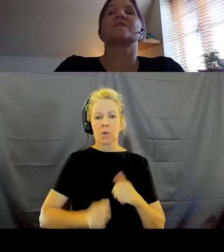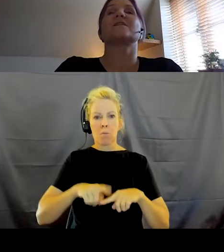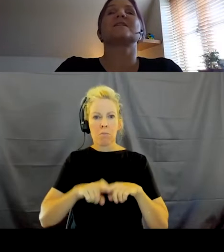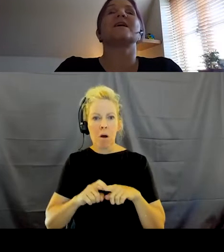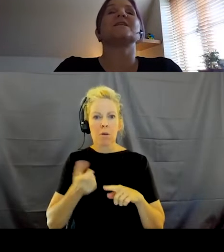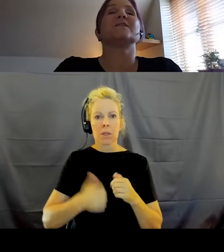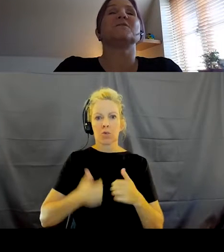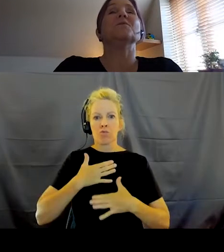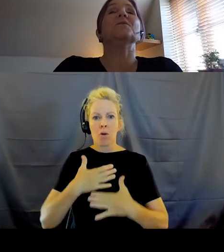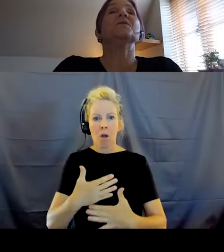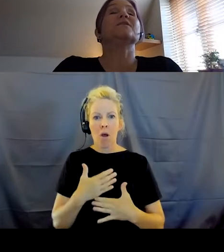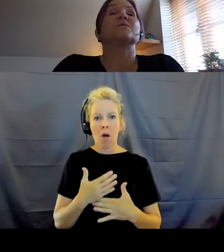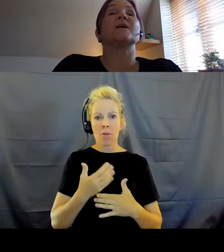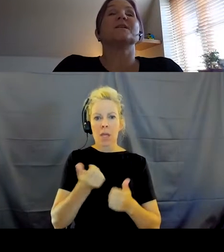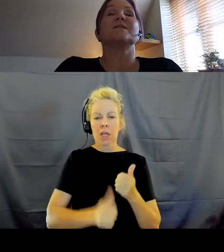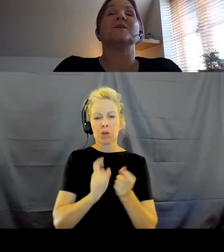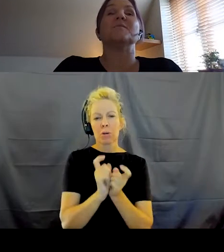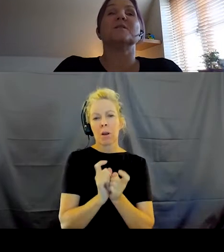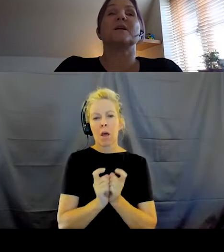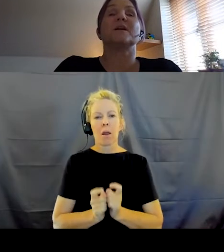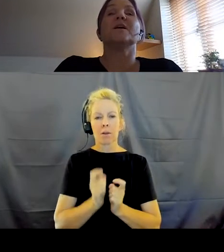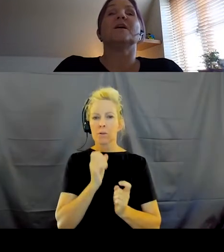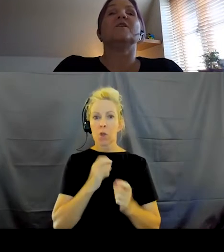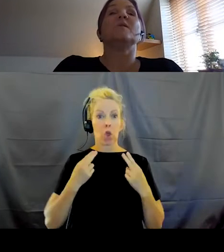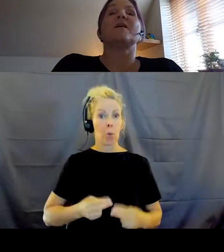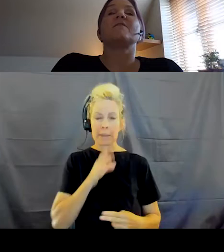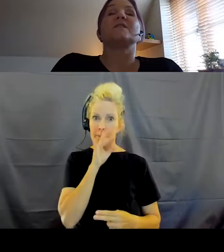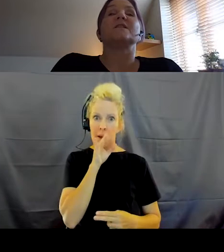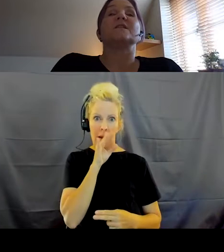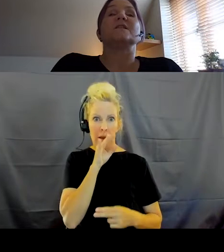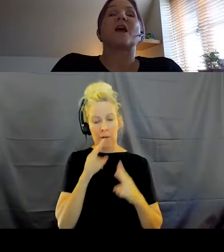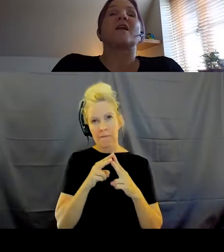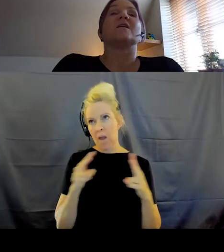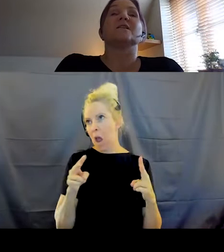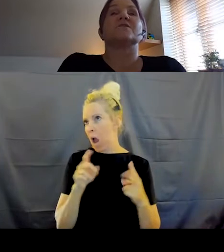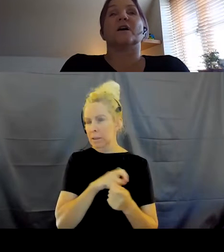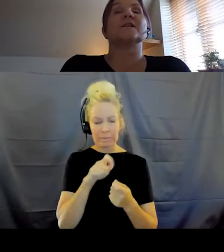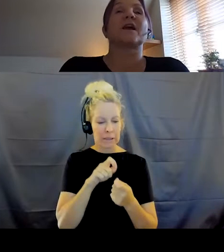subtle change in all different ways that humans speak. He would be there for decades trying to